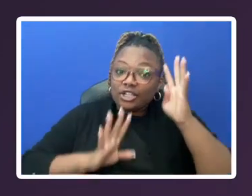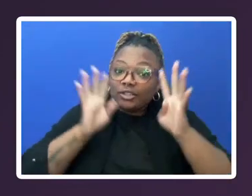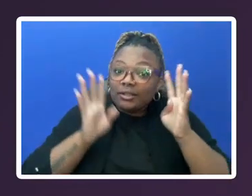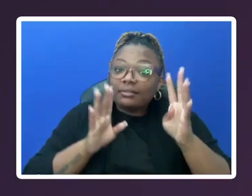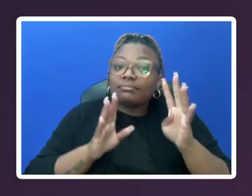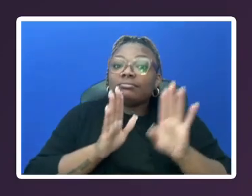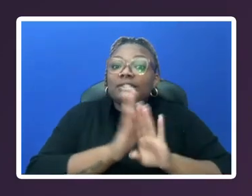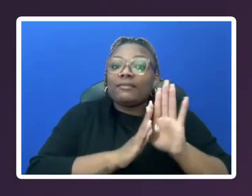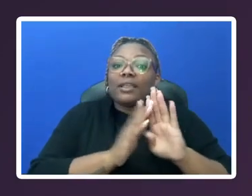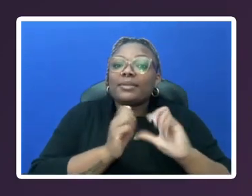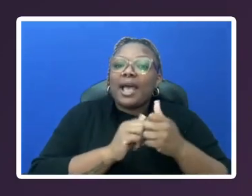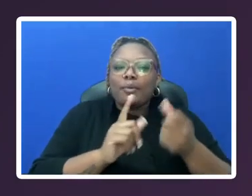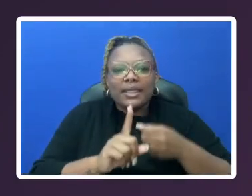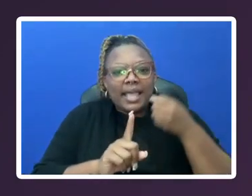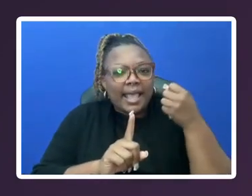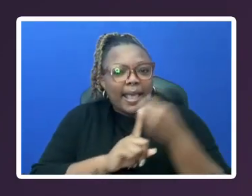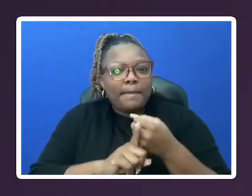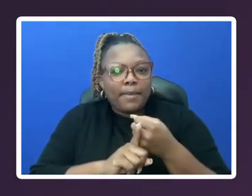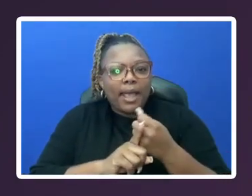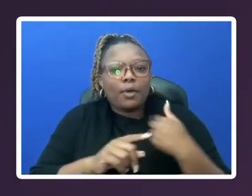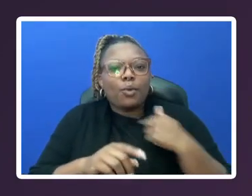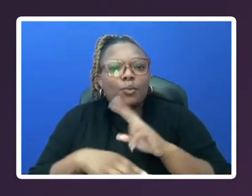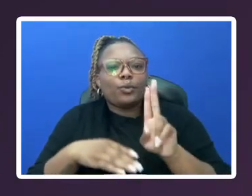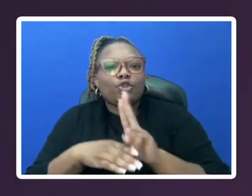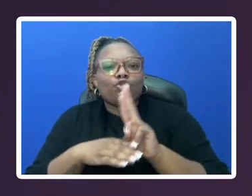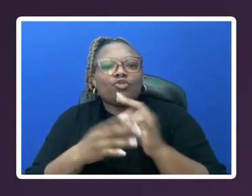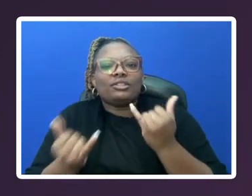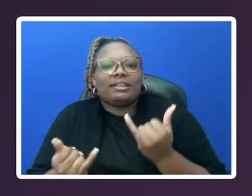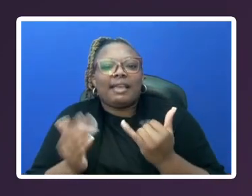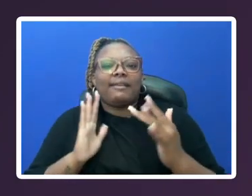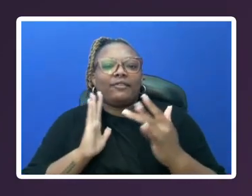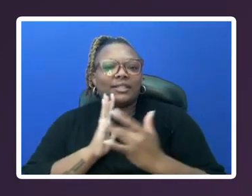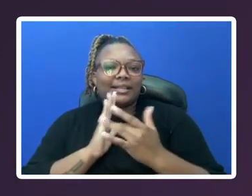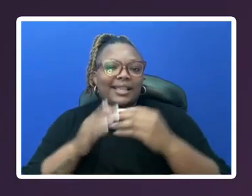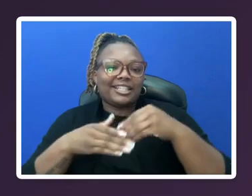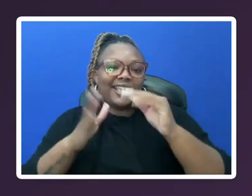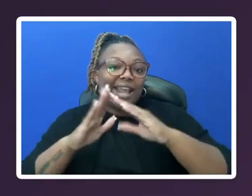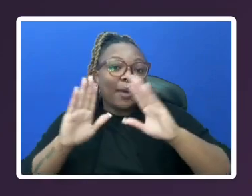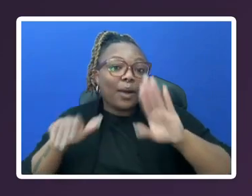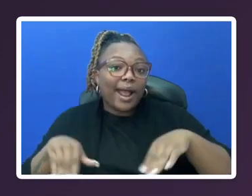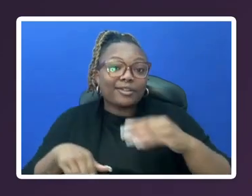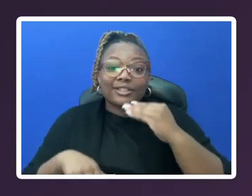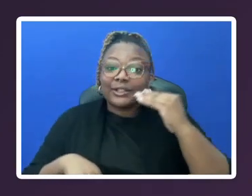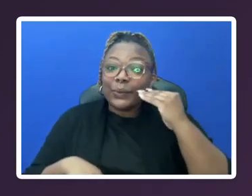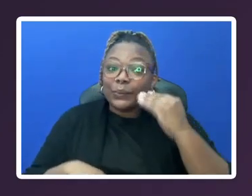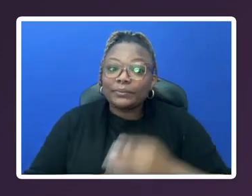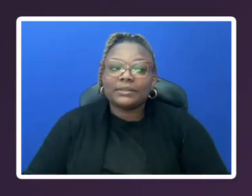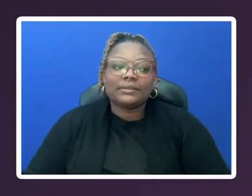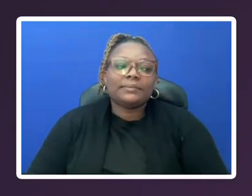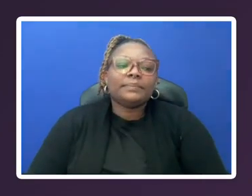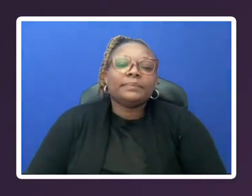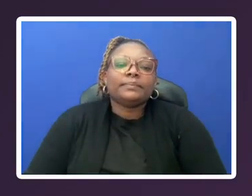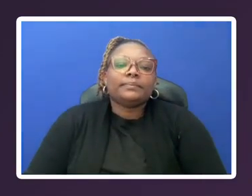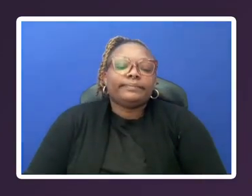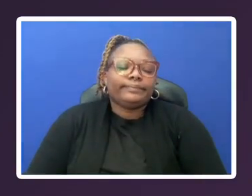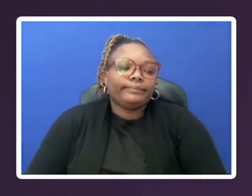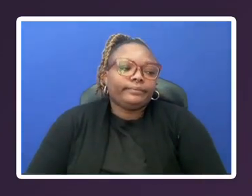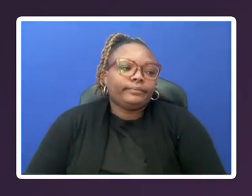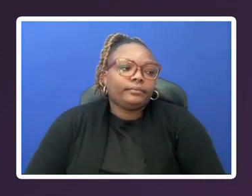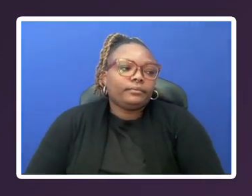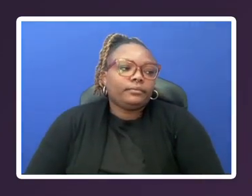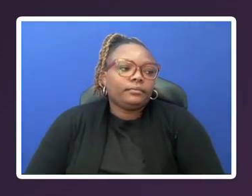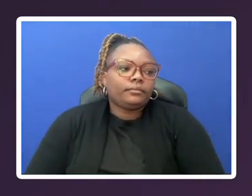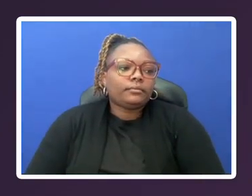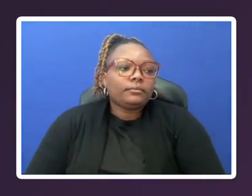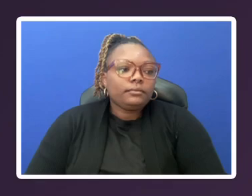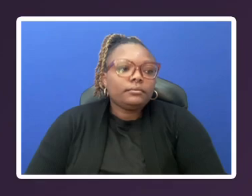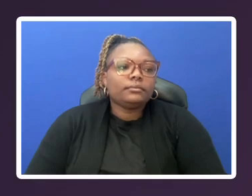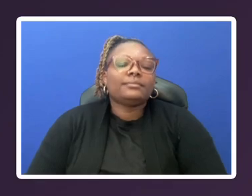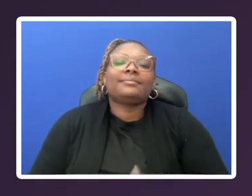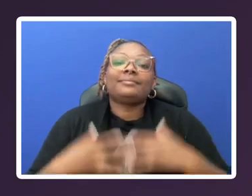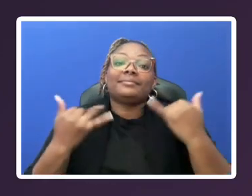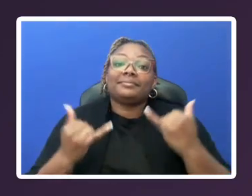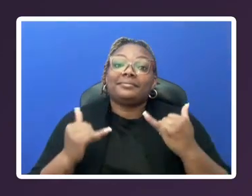using today for technology in our homes? So now it's your turn. After looking at the